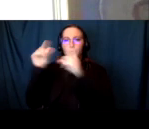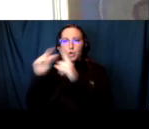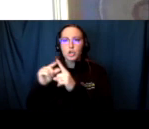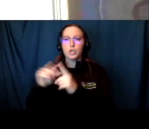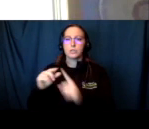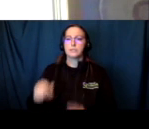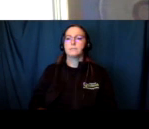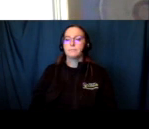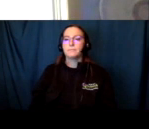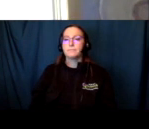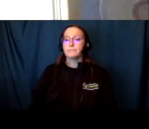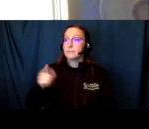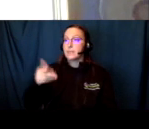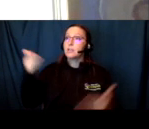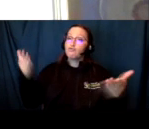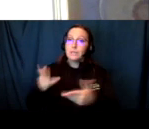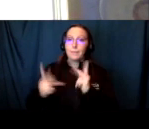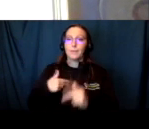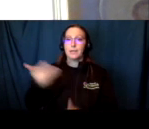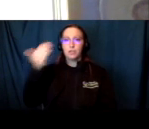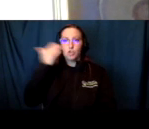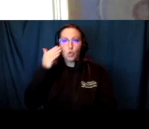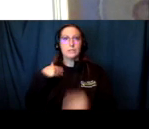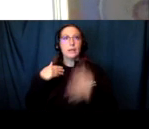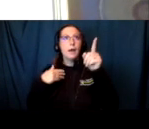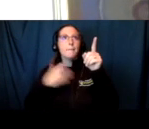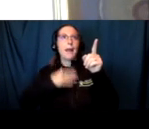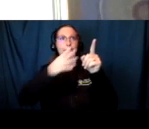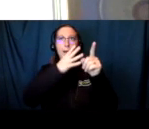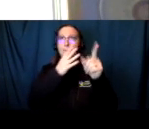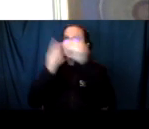He's greeting people. He knows the names of his family members and he's got a few